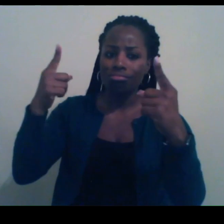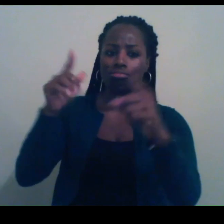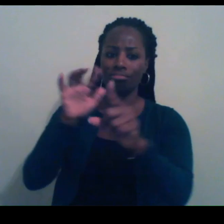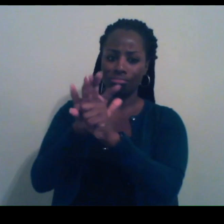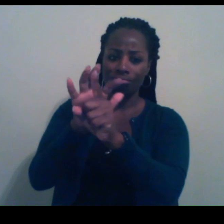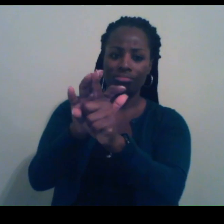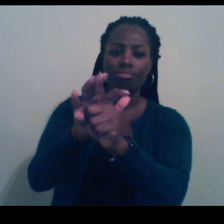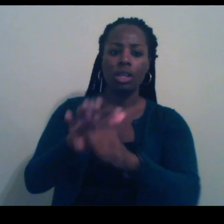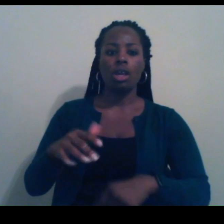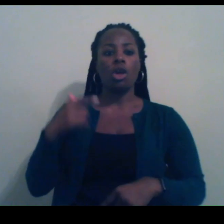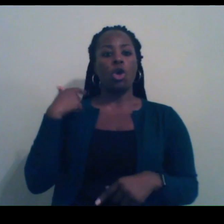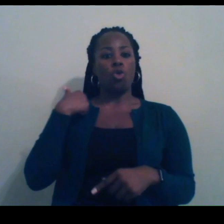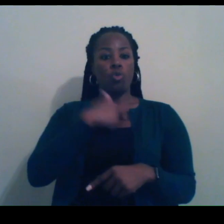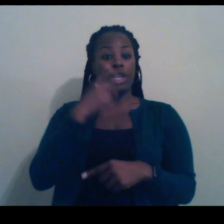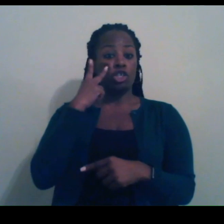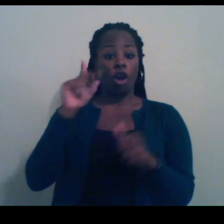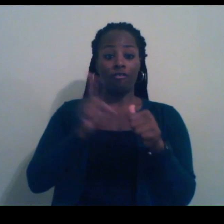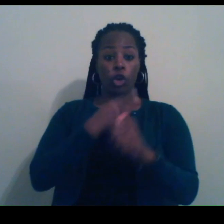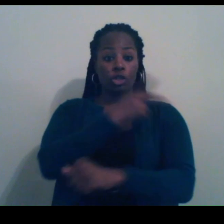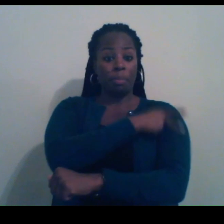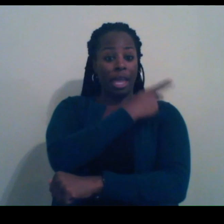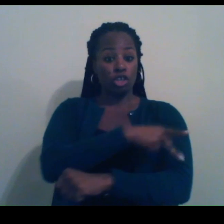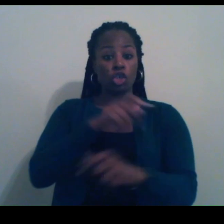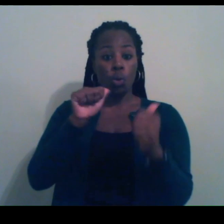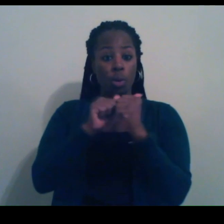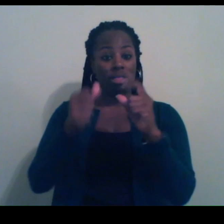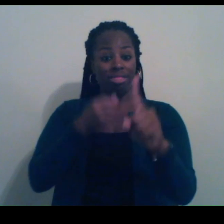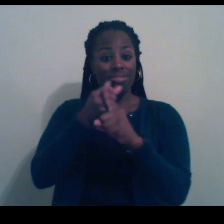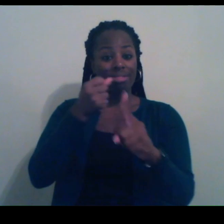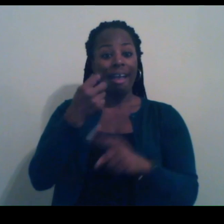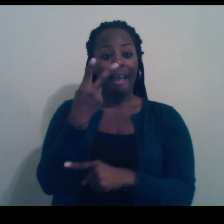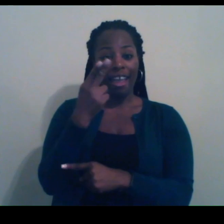trial that was the first successful trial with HIV we've known each other